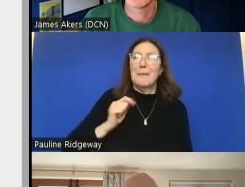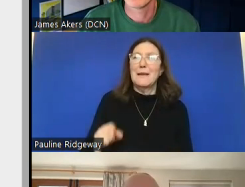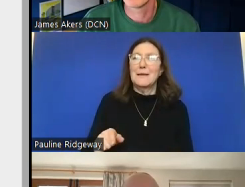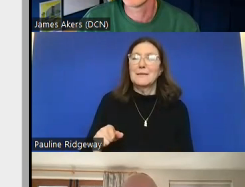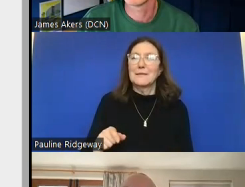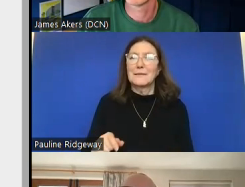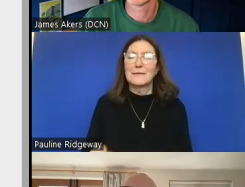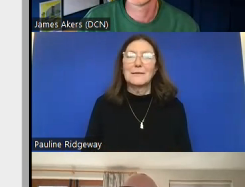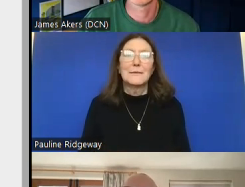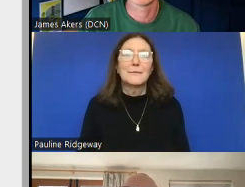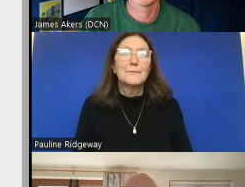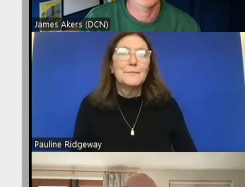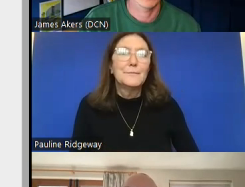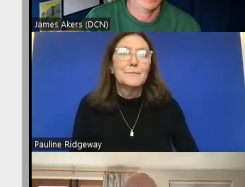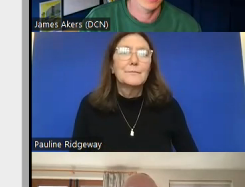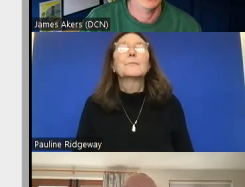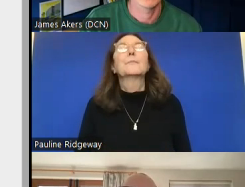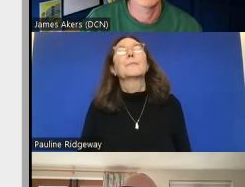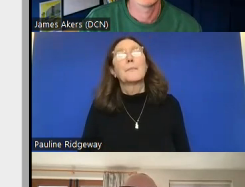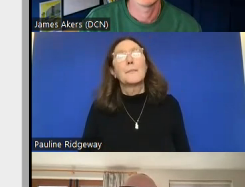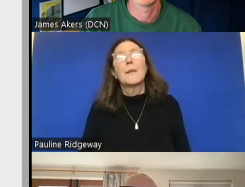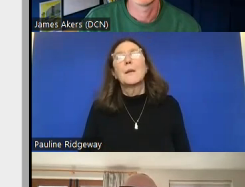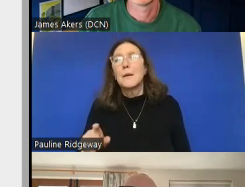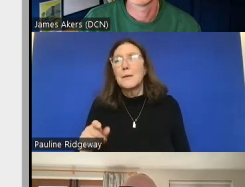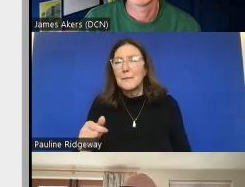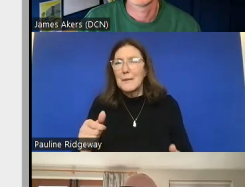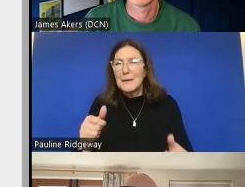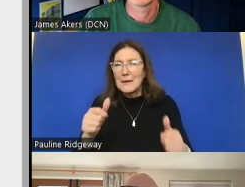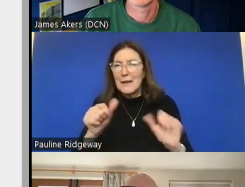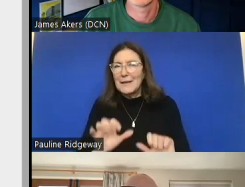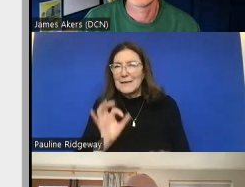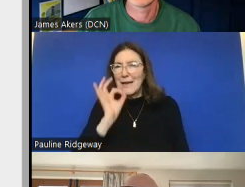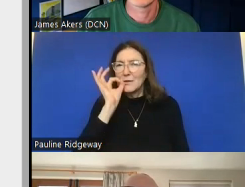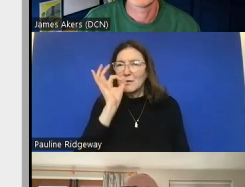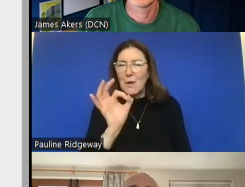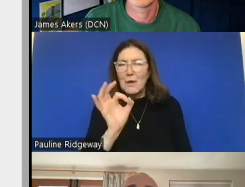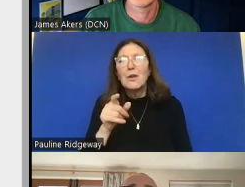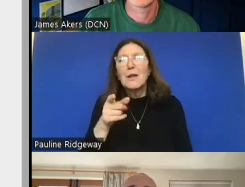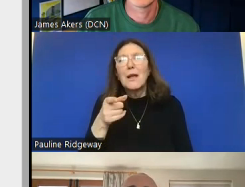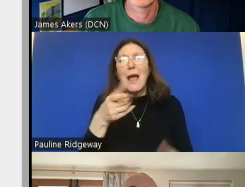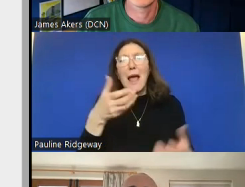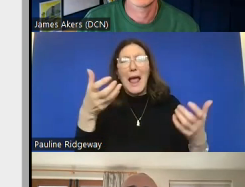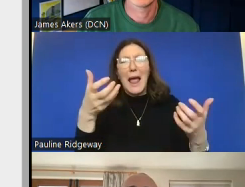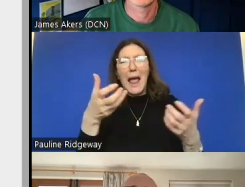The following question, it leads on to that. How might you add a manager ticketing domain